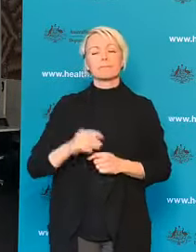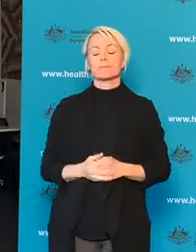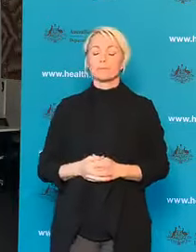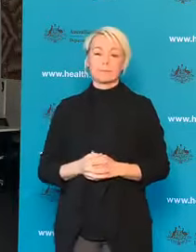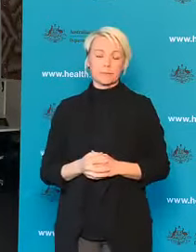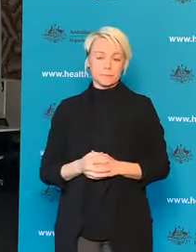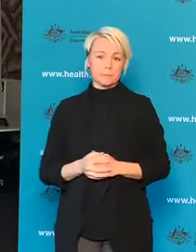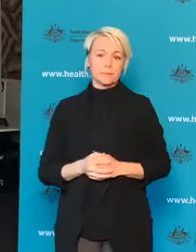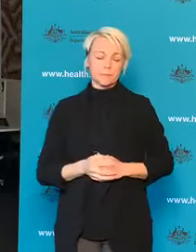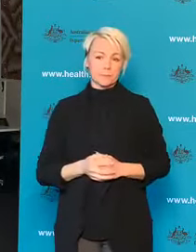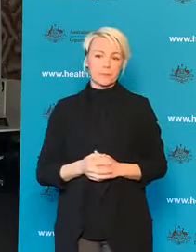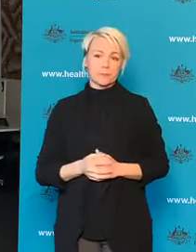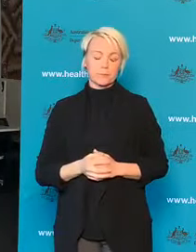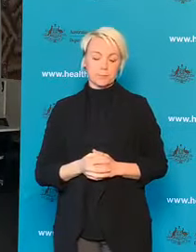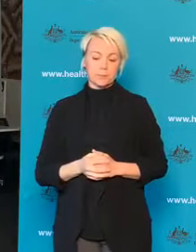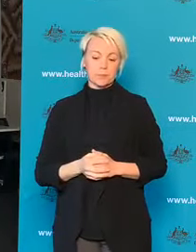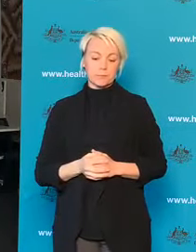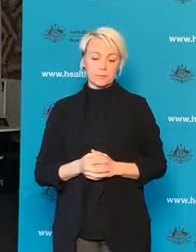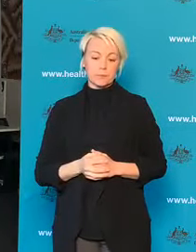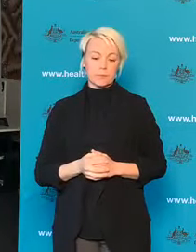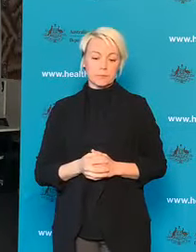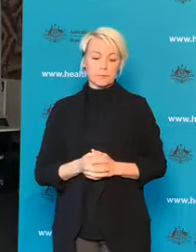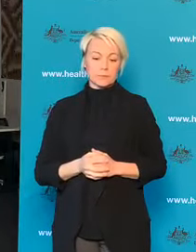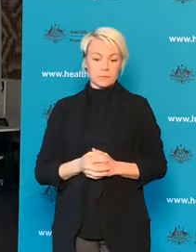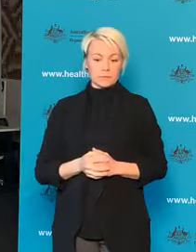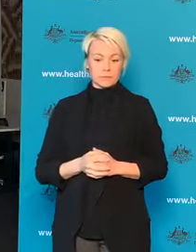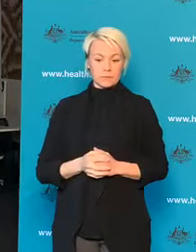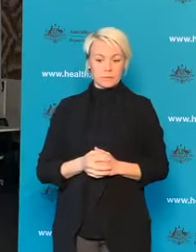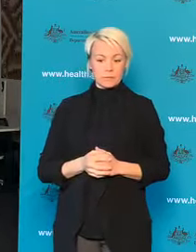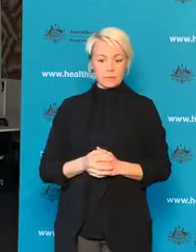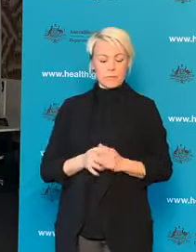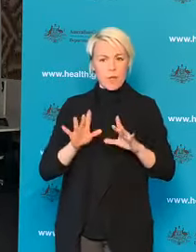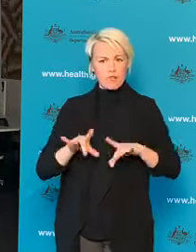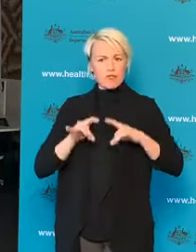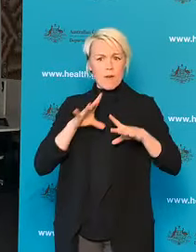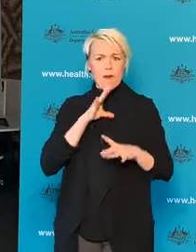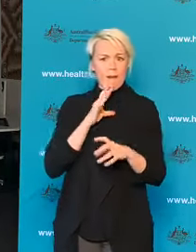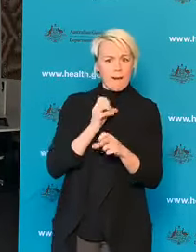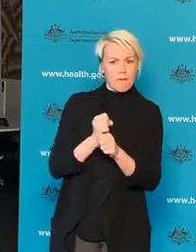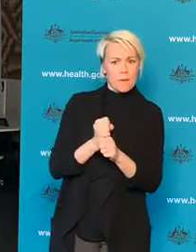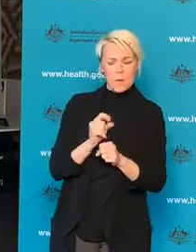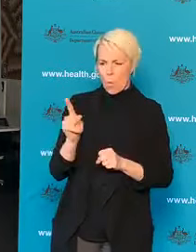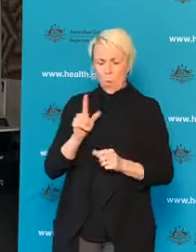done to kind of reserve Australia's place in line to get supplies of potential